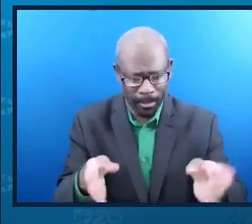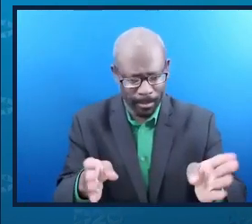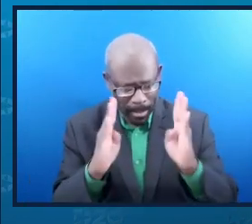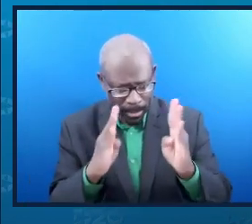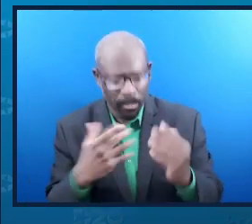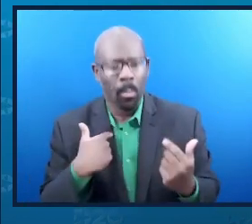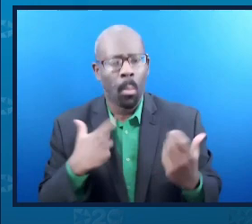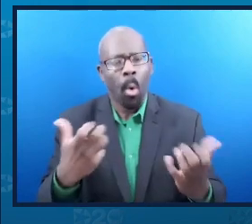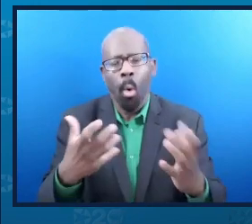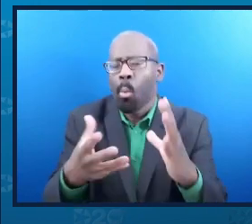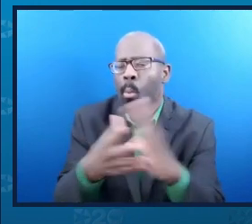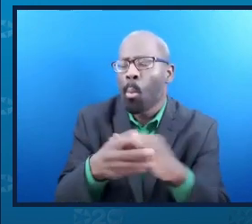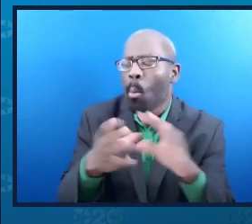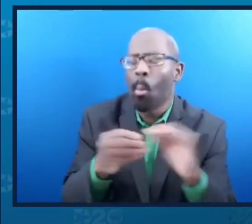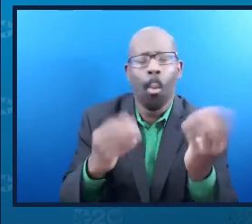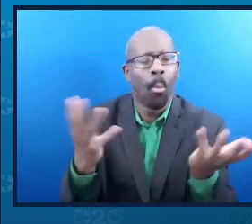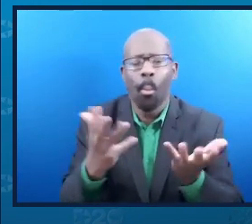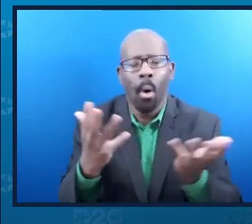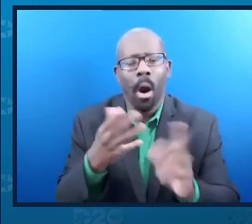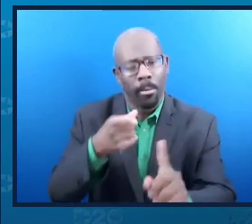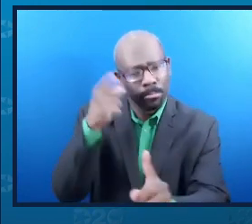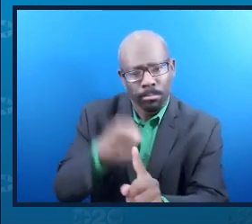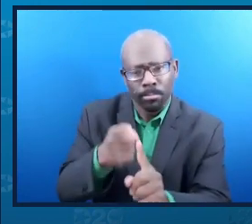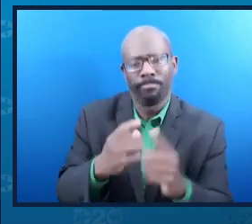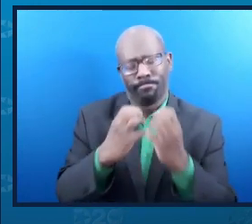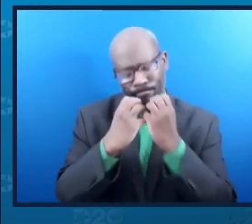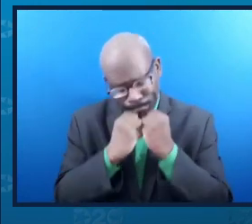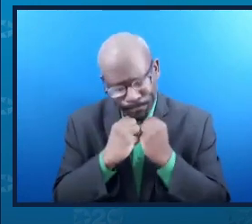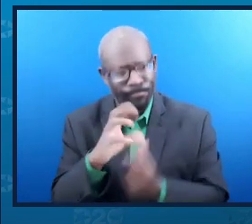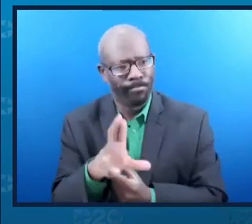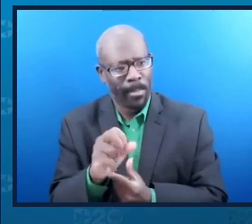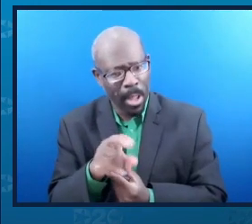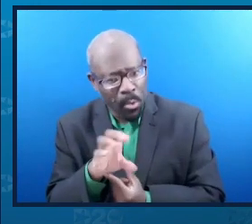HE CARES ABOUT EVERYONE.